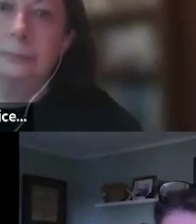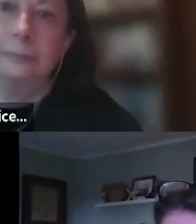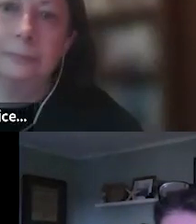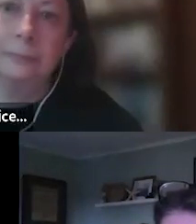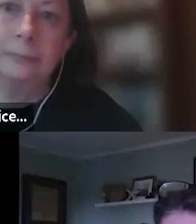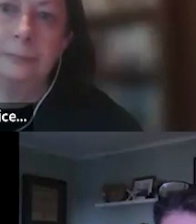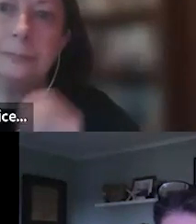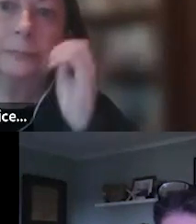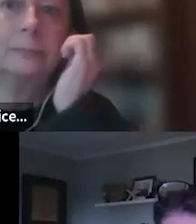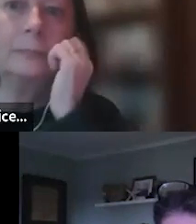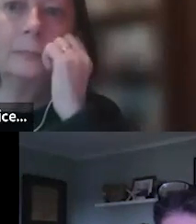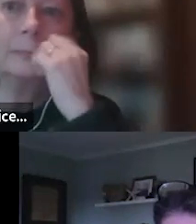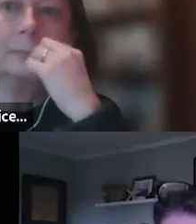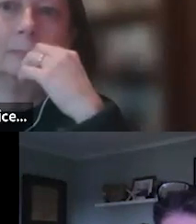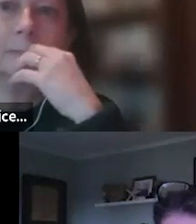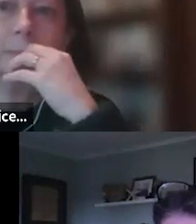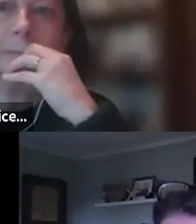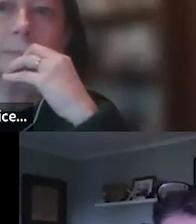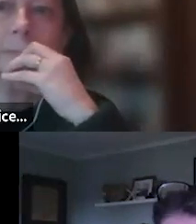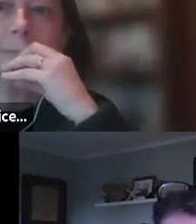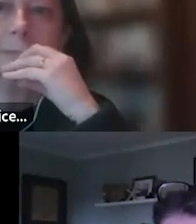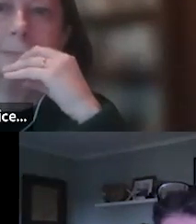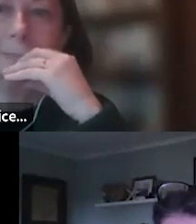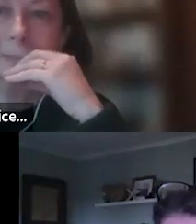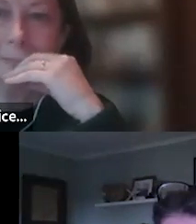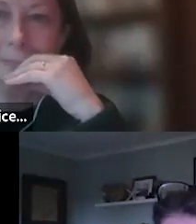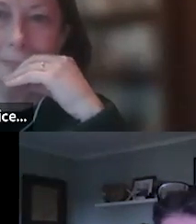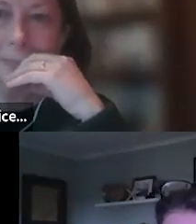Actually, we utilize them Monday through Friday every day.